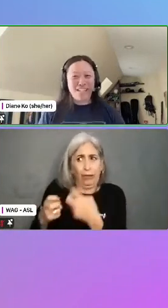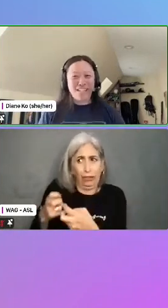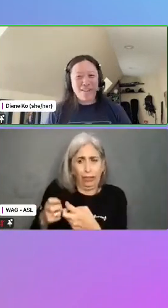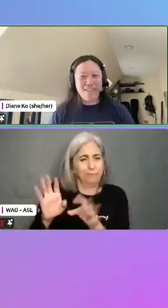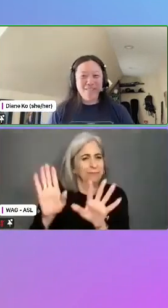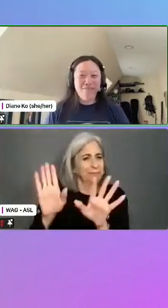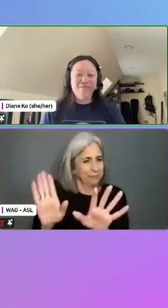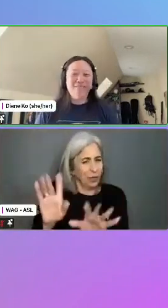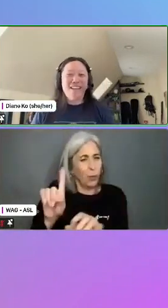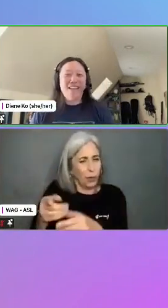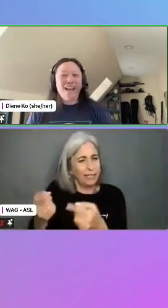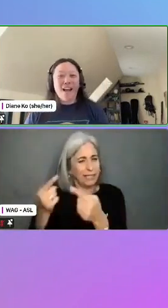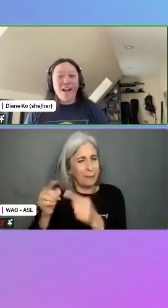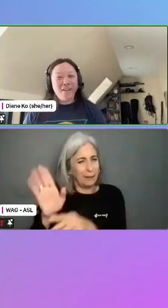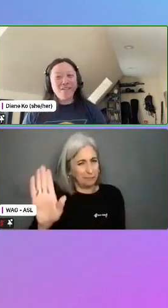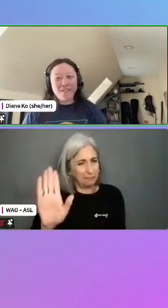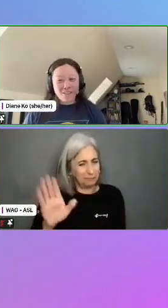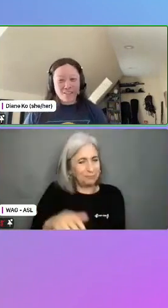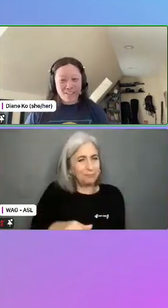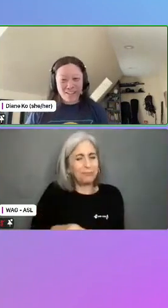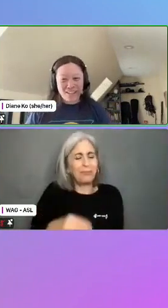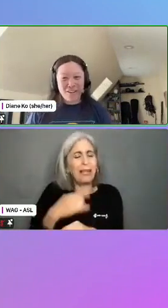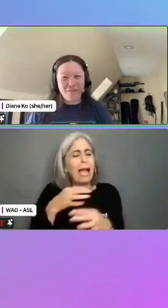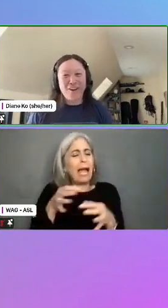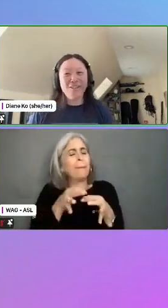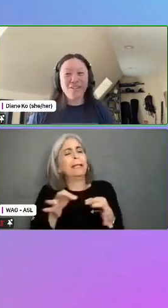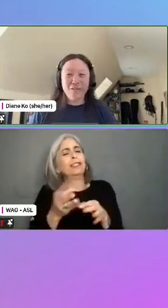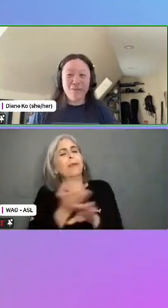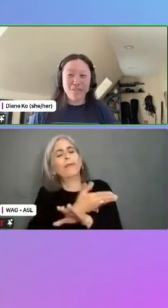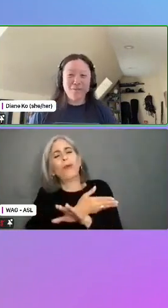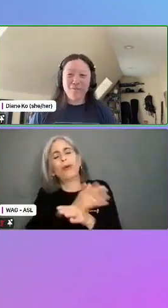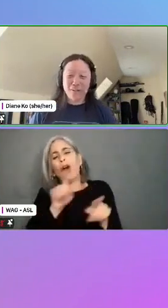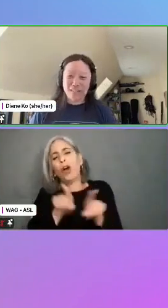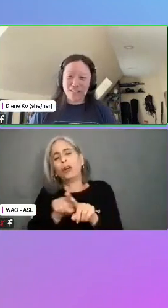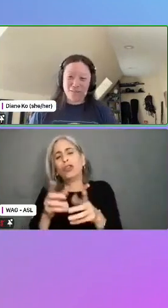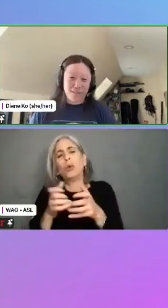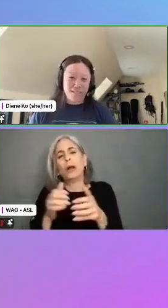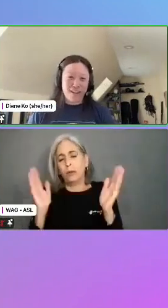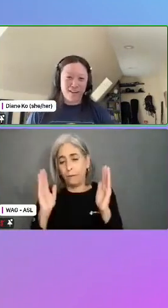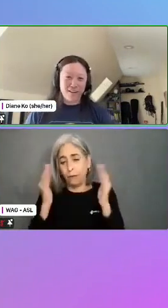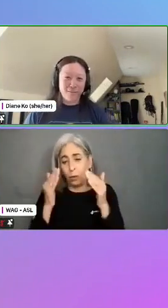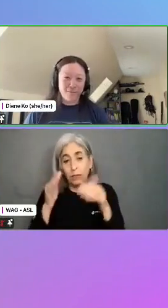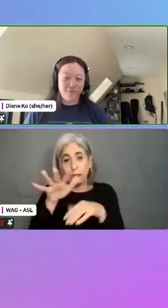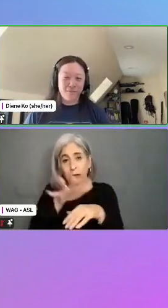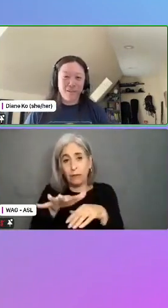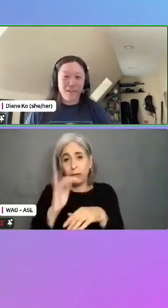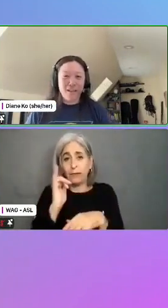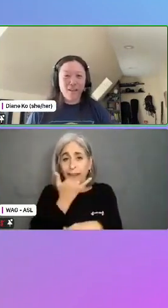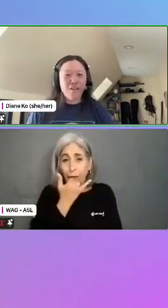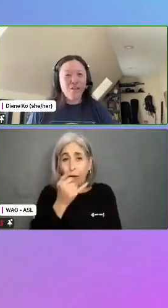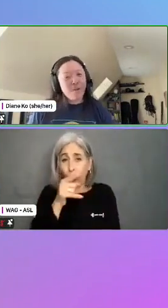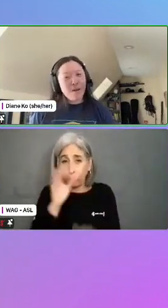built in in the neutral state, but what happens if there's an error? Let's say if someone picked a username